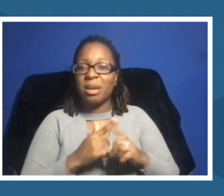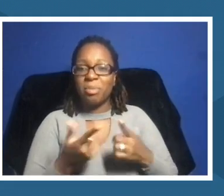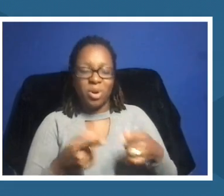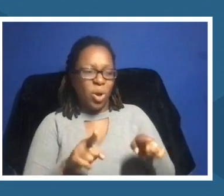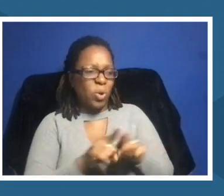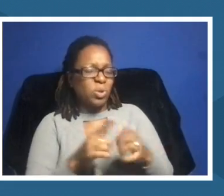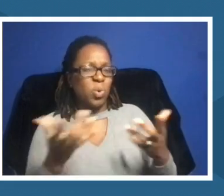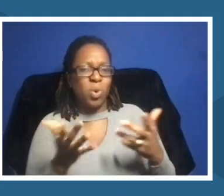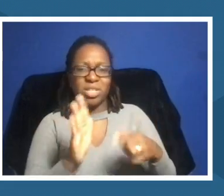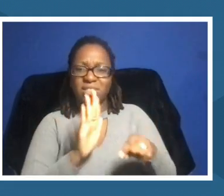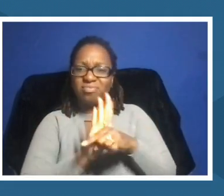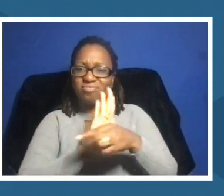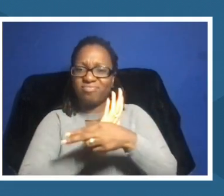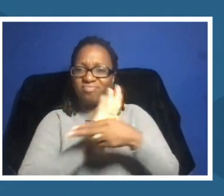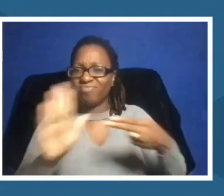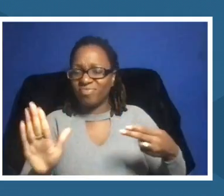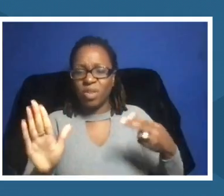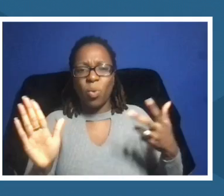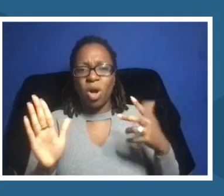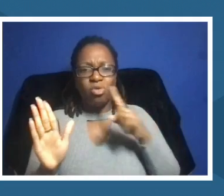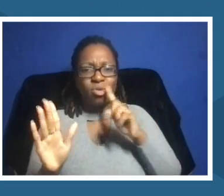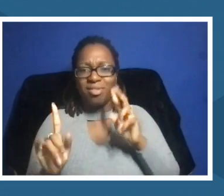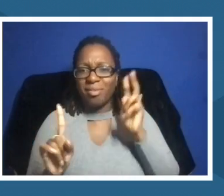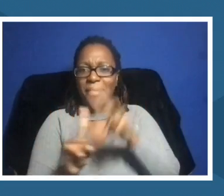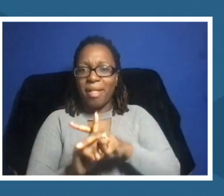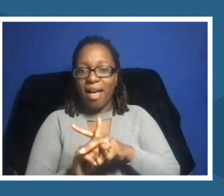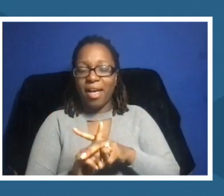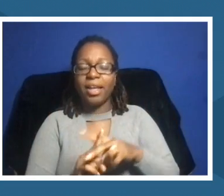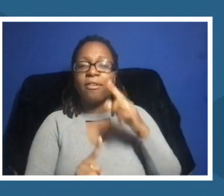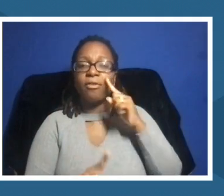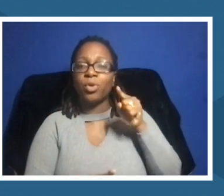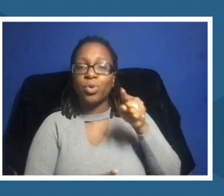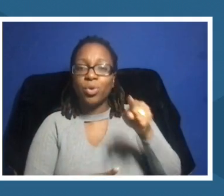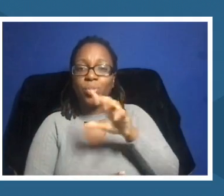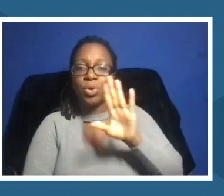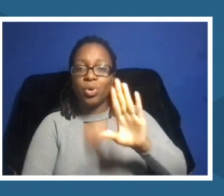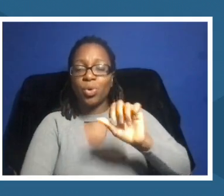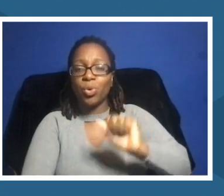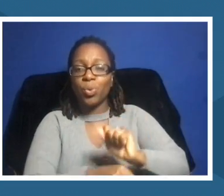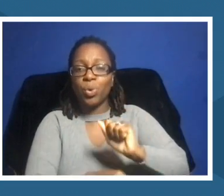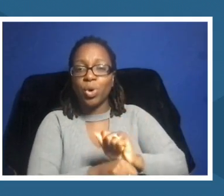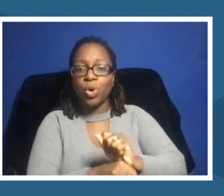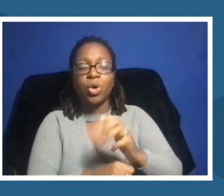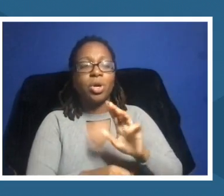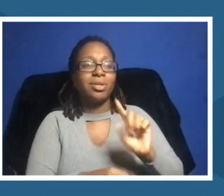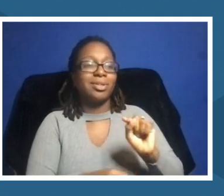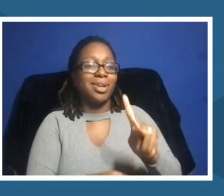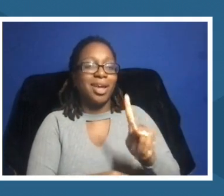for you and your work tk what are some challenges that you've run into in doing